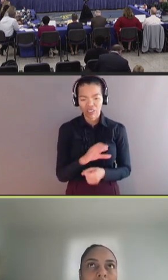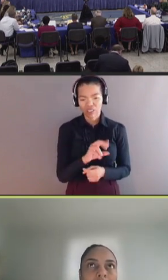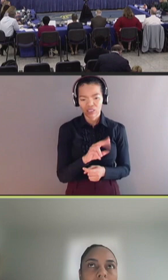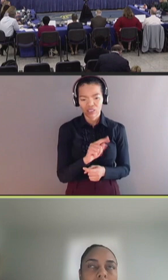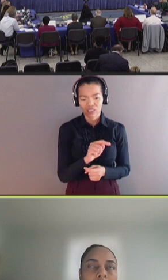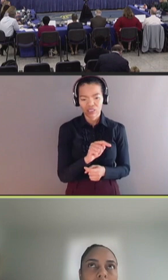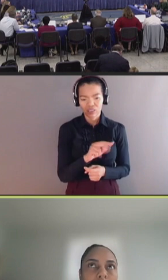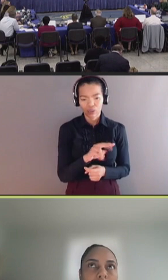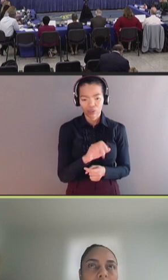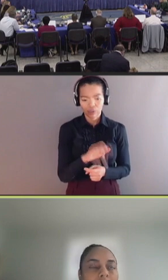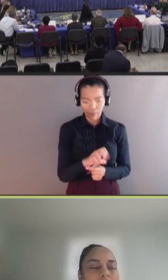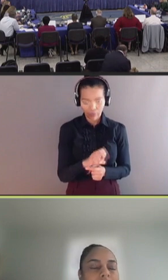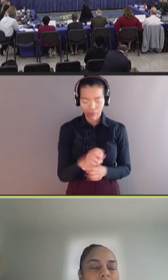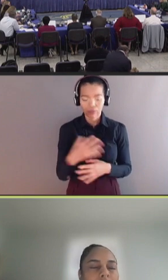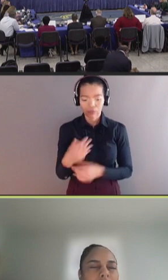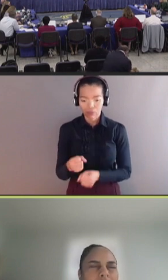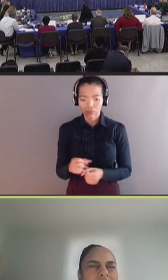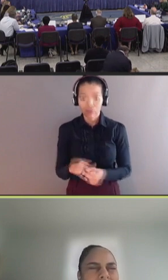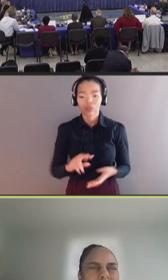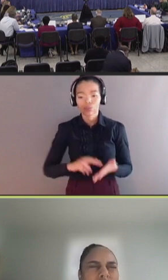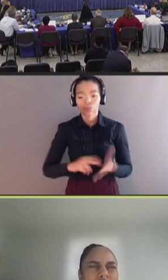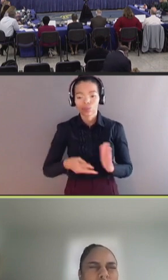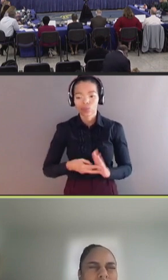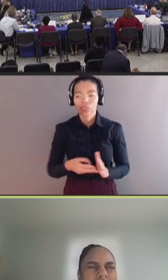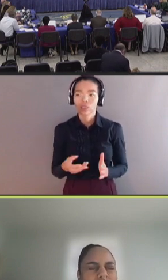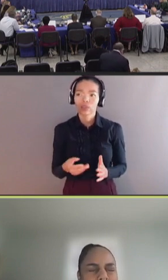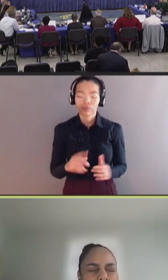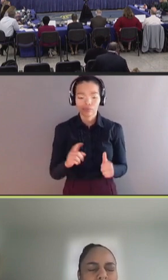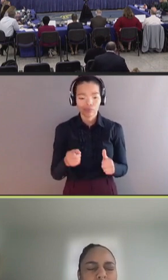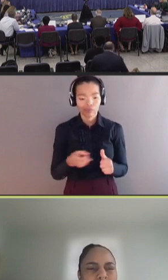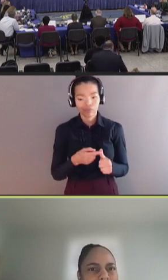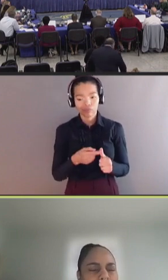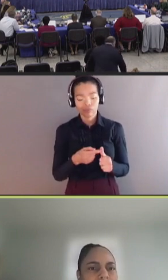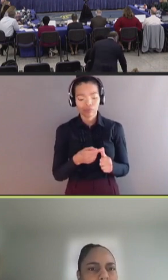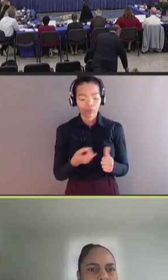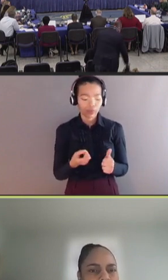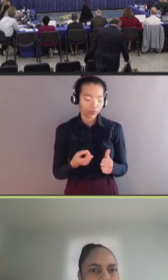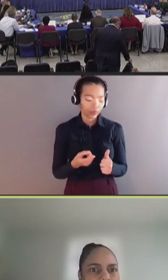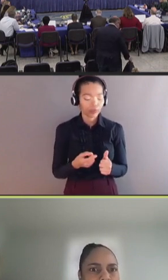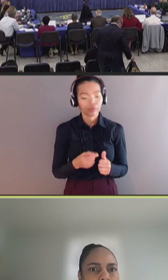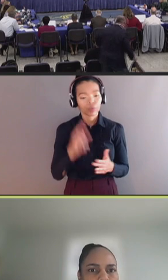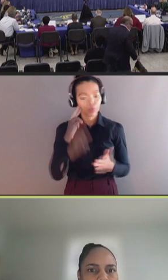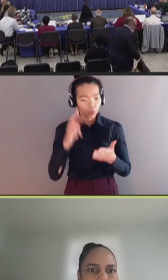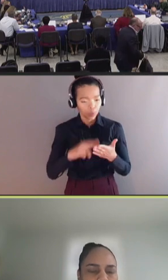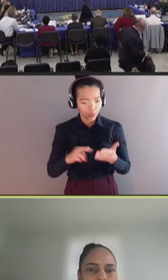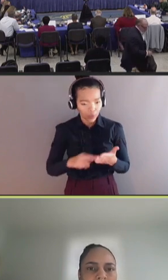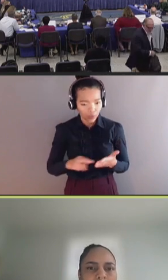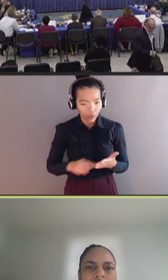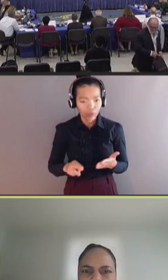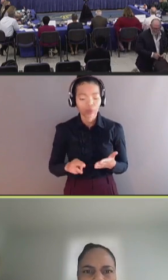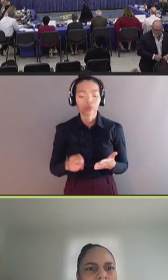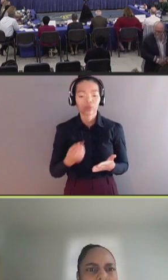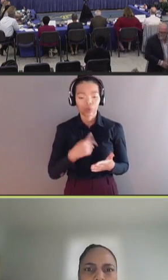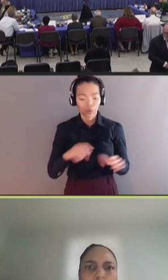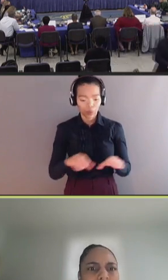in initial sort of external research that we did as part of this campaign, we had to pull